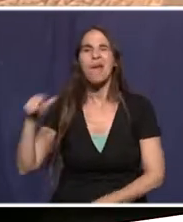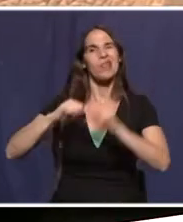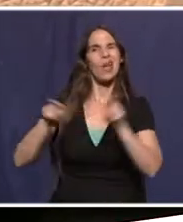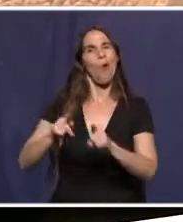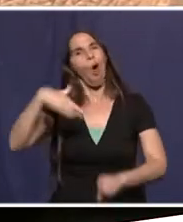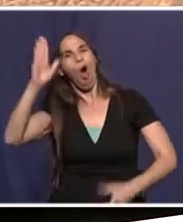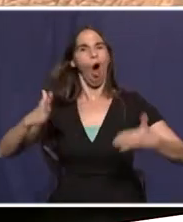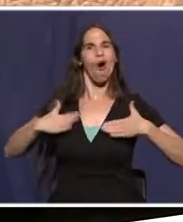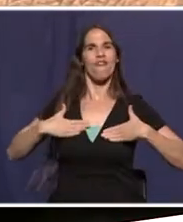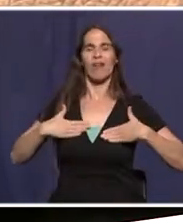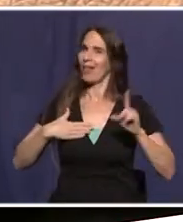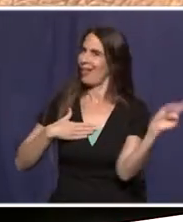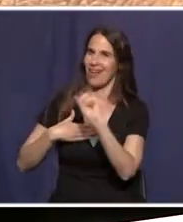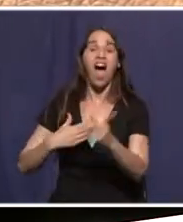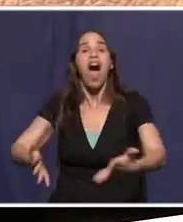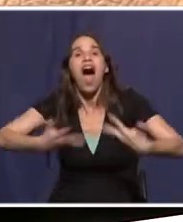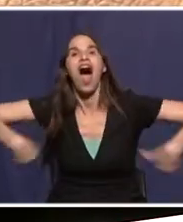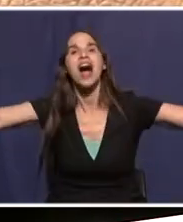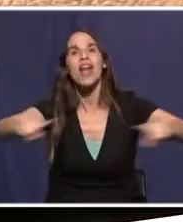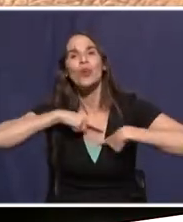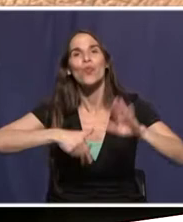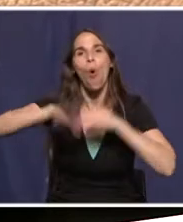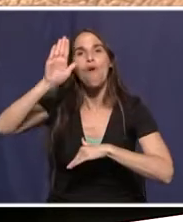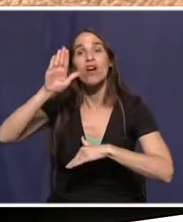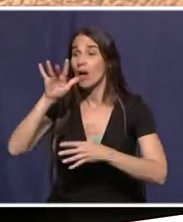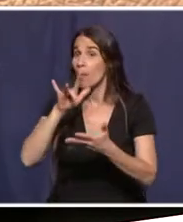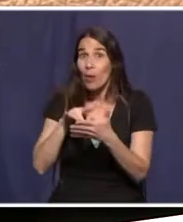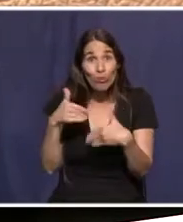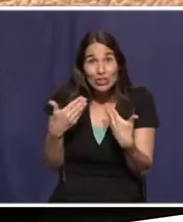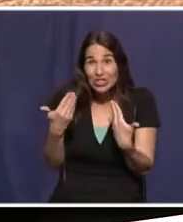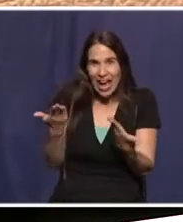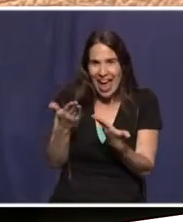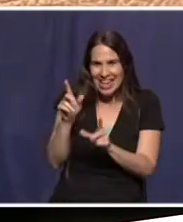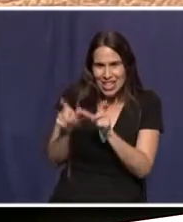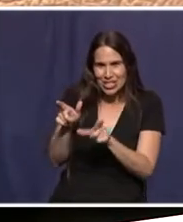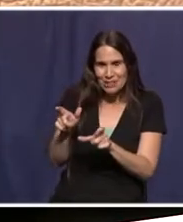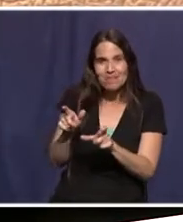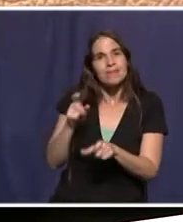but we're the majority, and where people lack humanity we must now act with humanity.